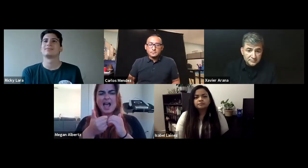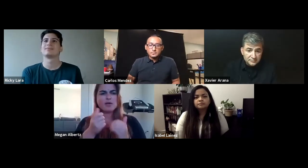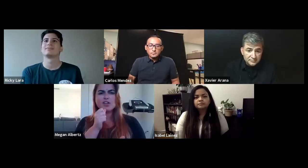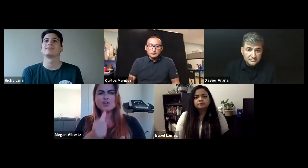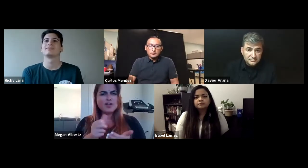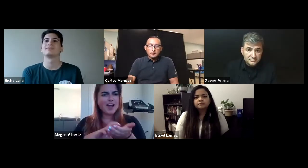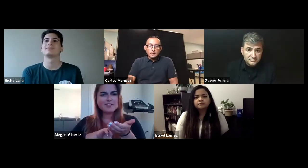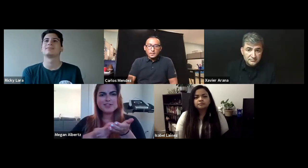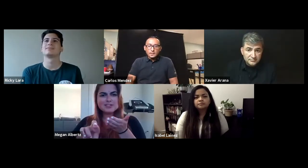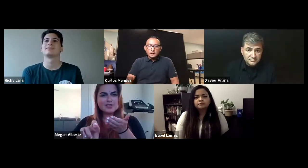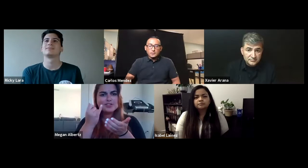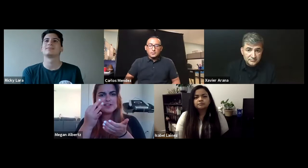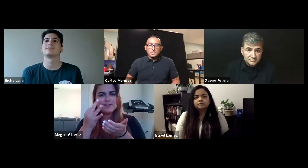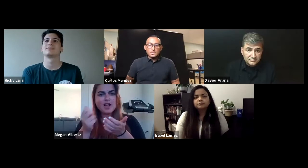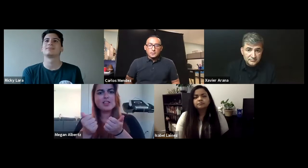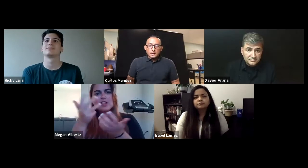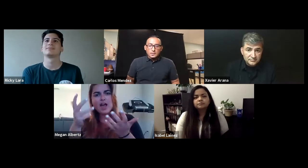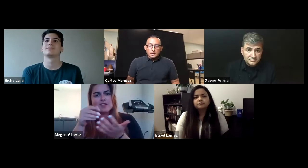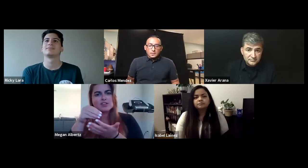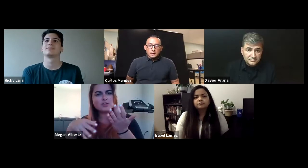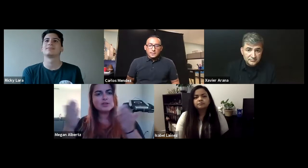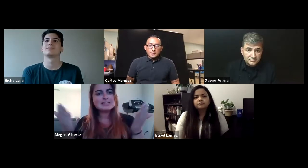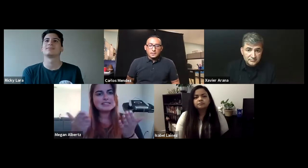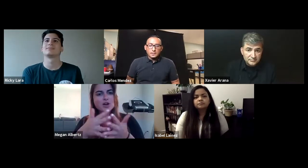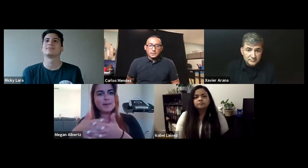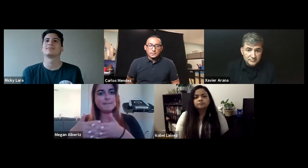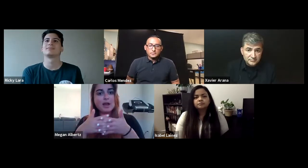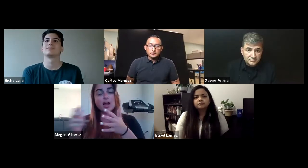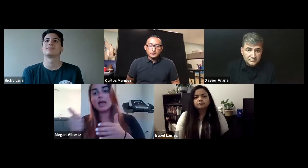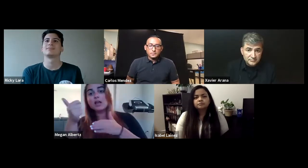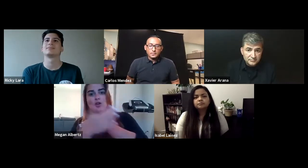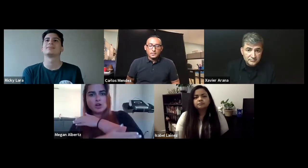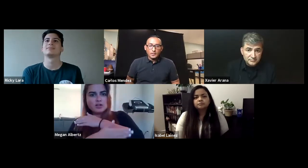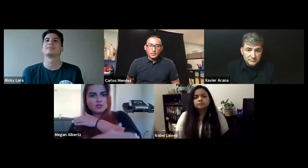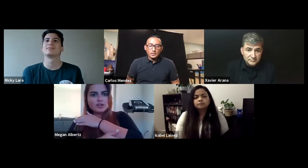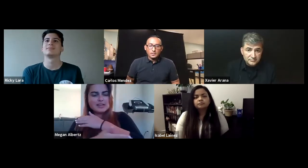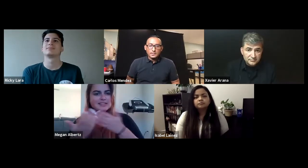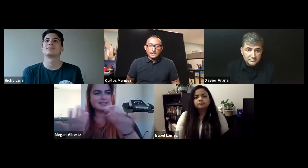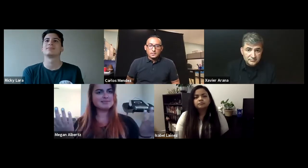I'm actually curious not about the research, because there's a lot of students here